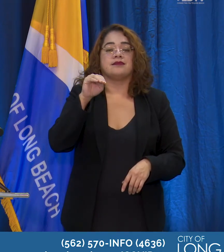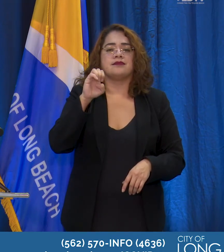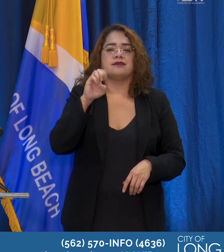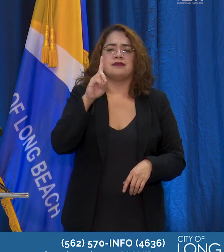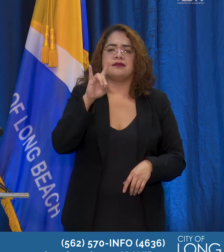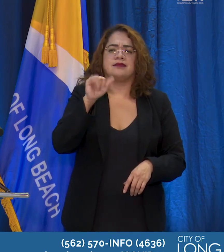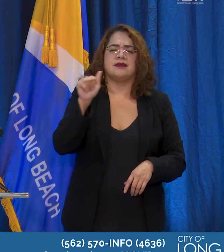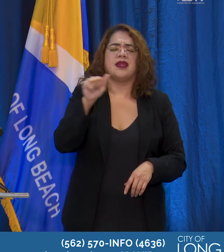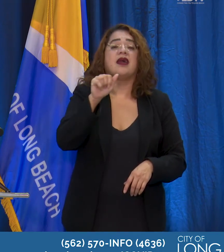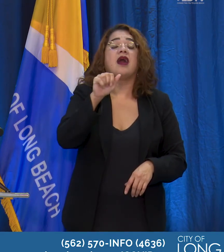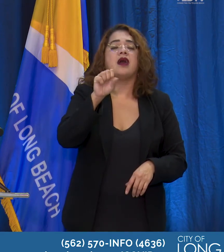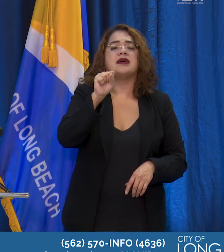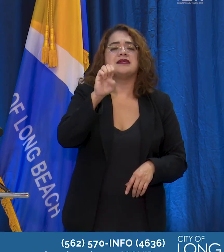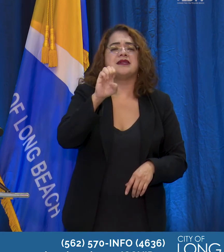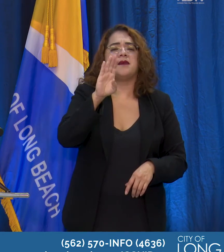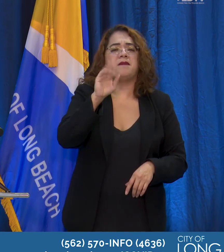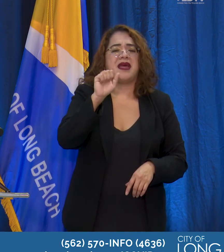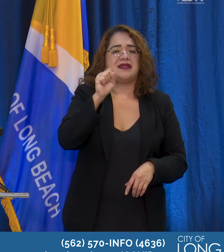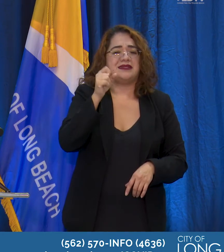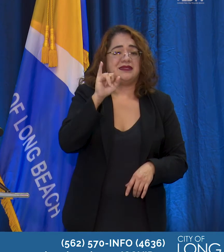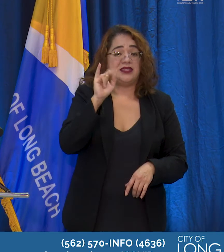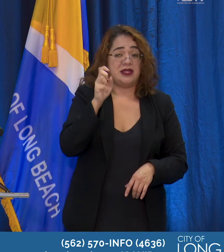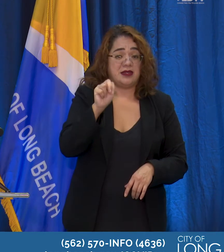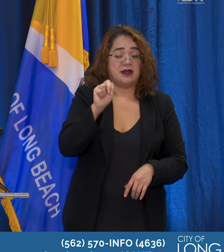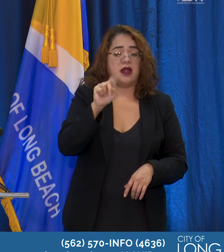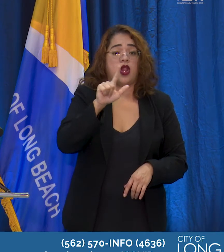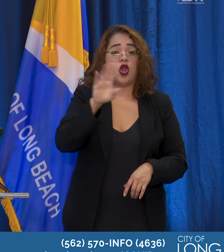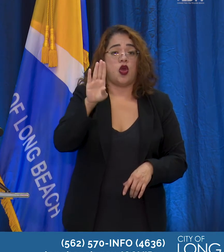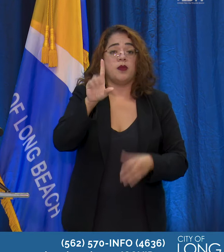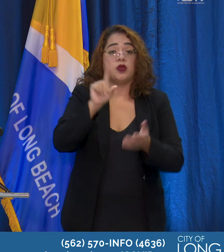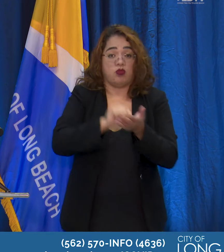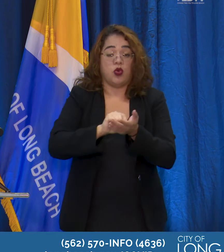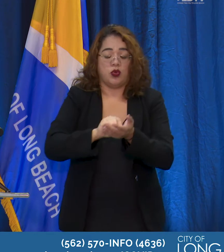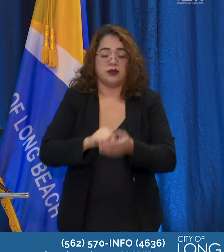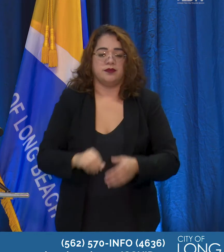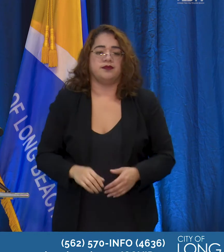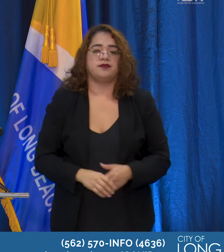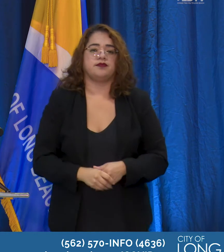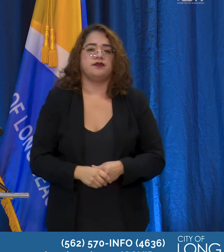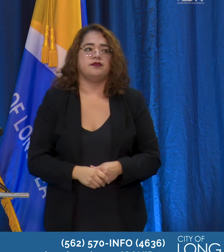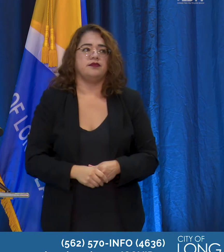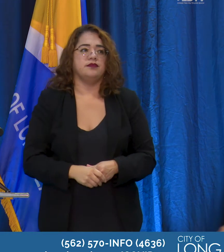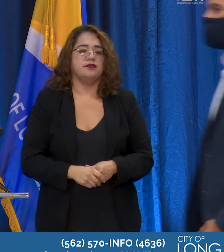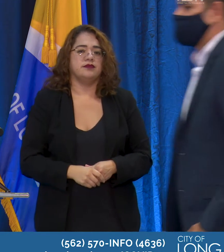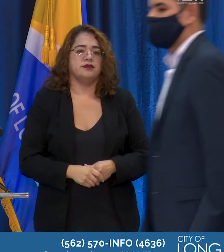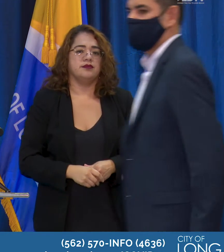the Long Beach Post. Go ahead Sebastian. Hi, thanks so much. My question was